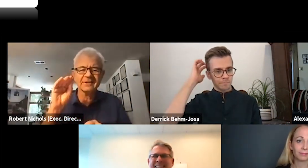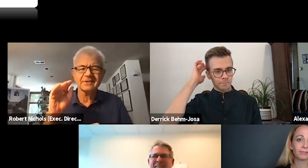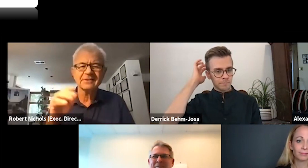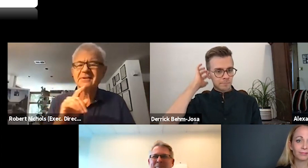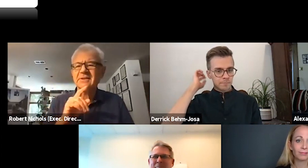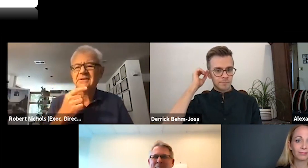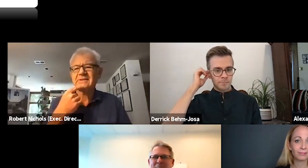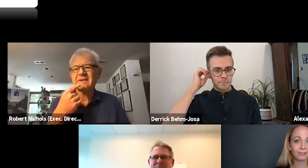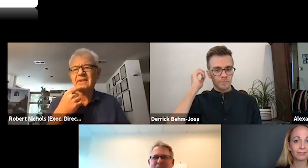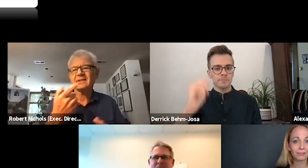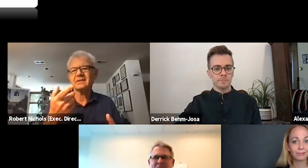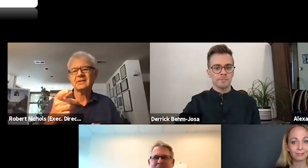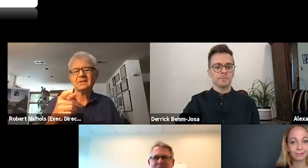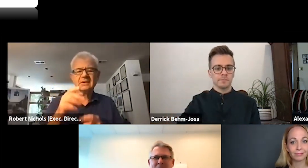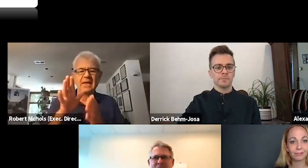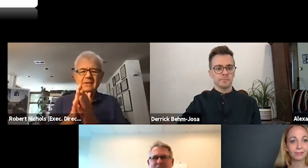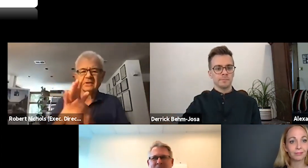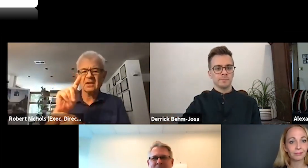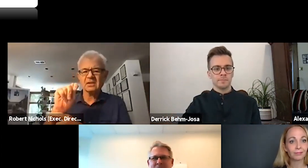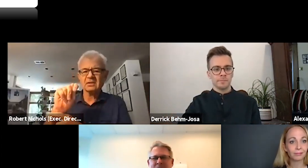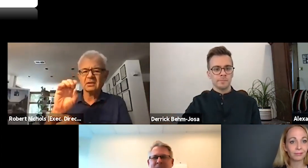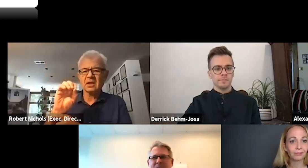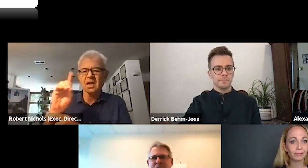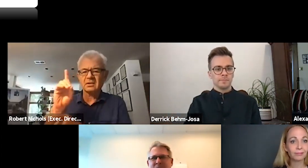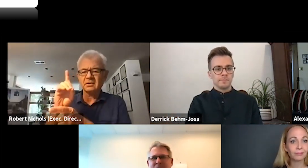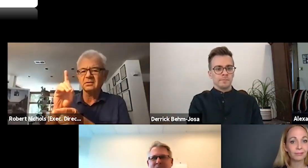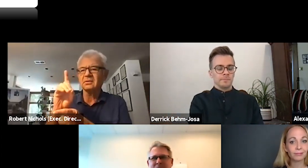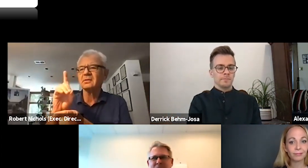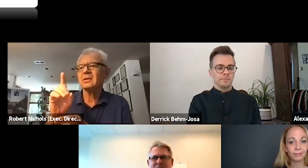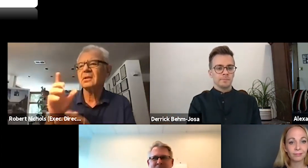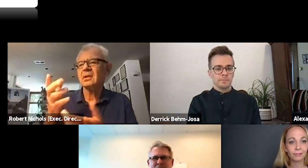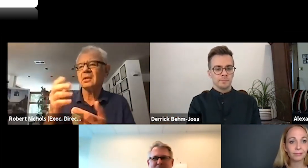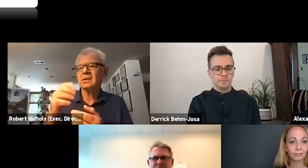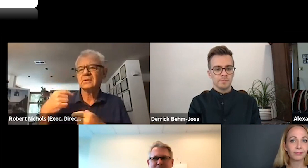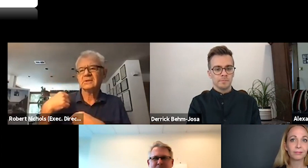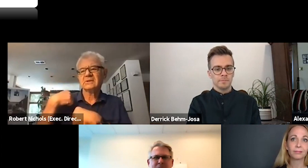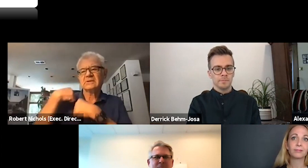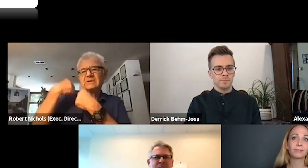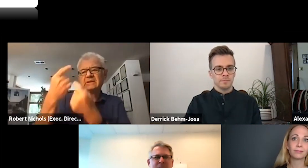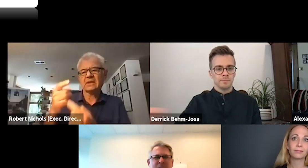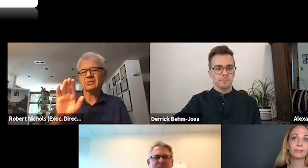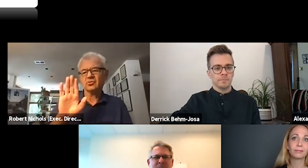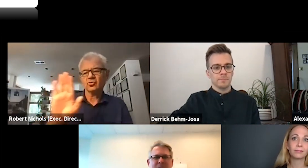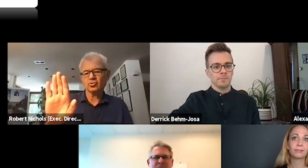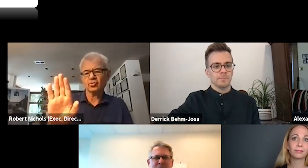And that's a question for Todd from the same student.